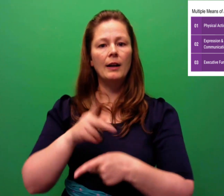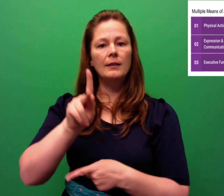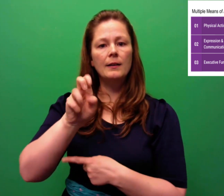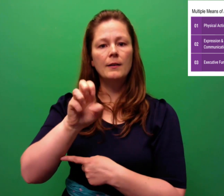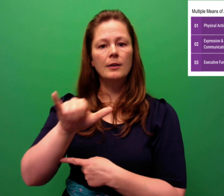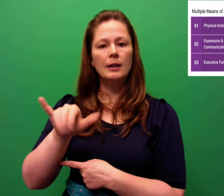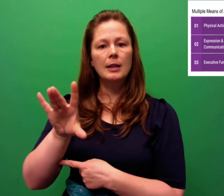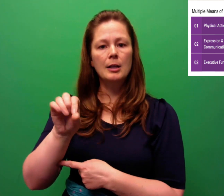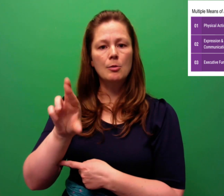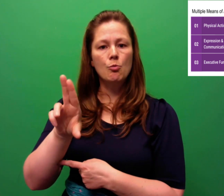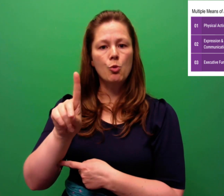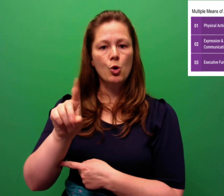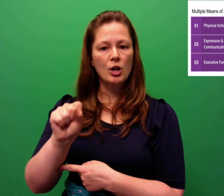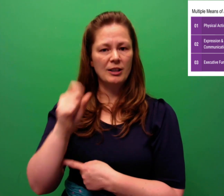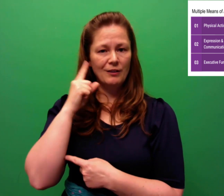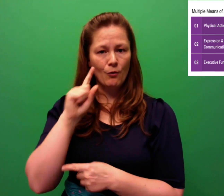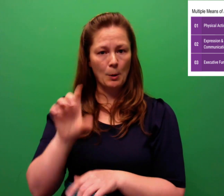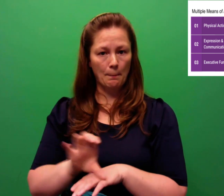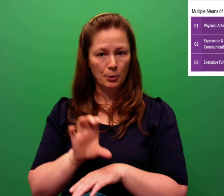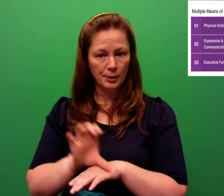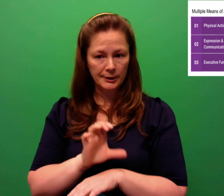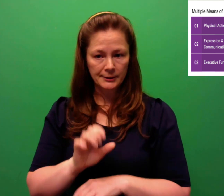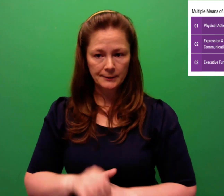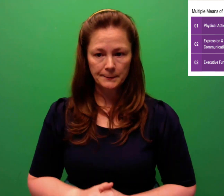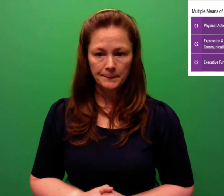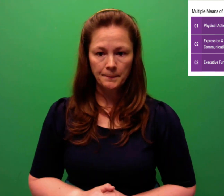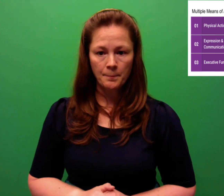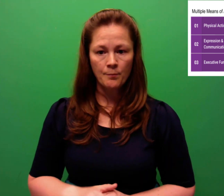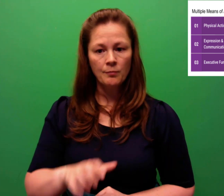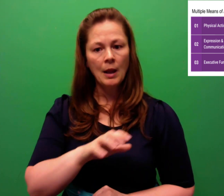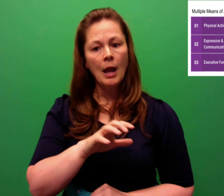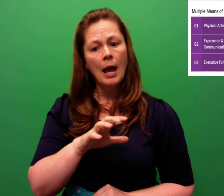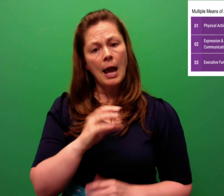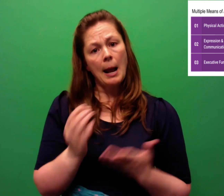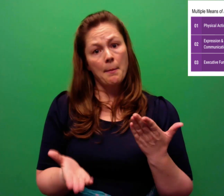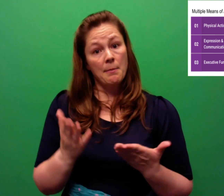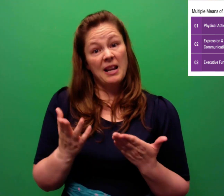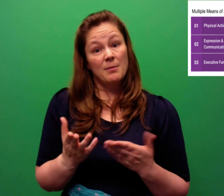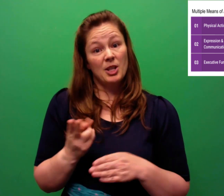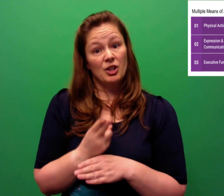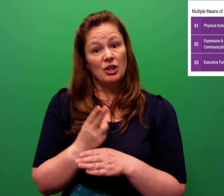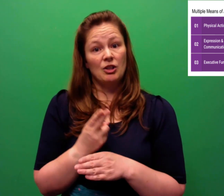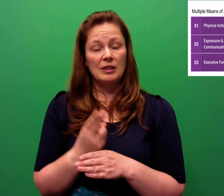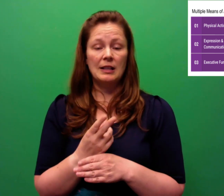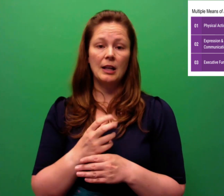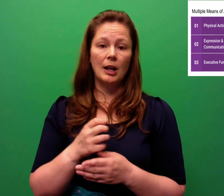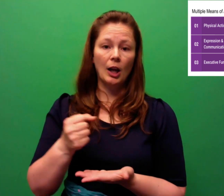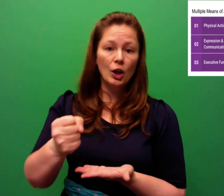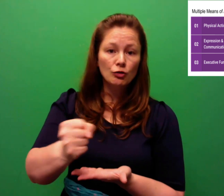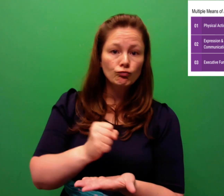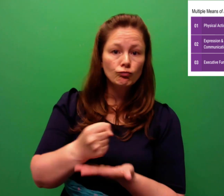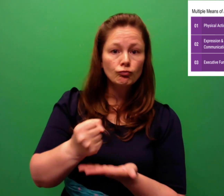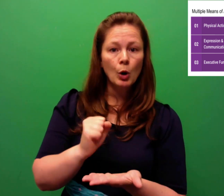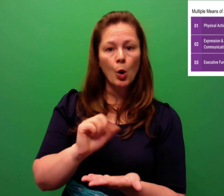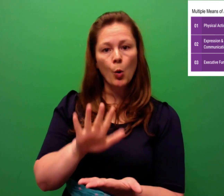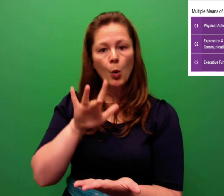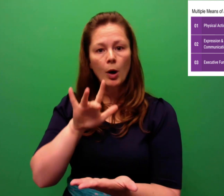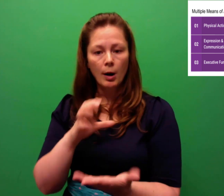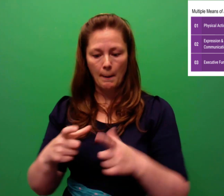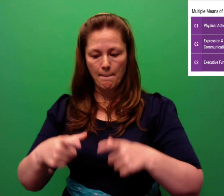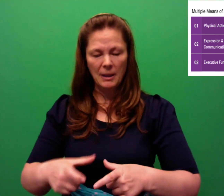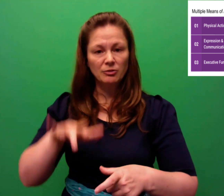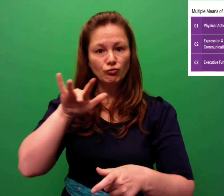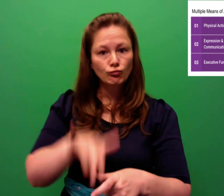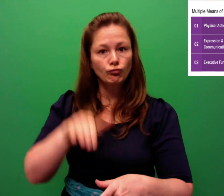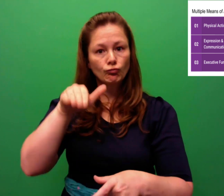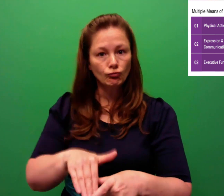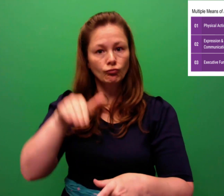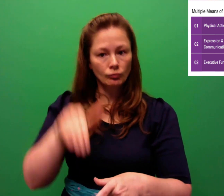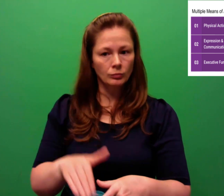using varied or customized keyboards and using a switch or a joystick instead of